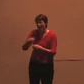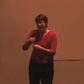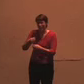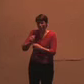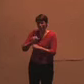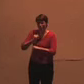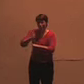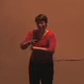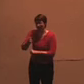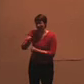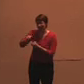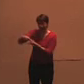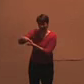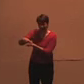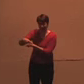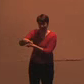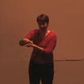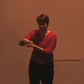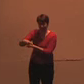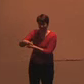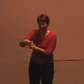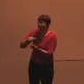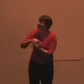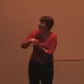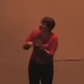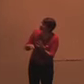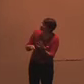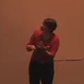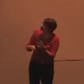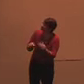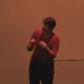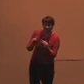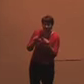So stacking solid wooden blocks, 35 centimeters, 35 centimeters.